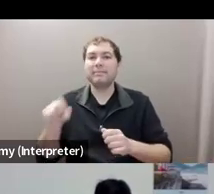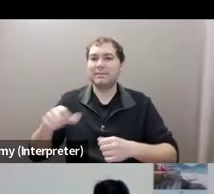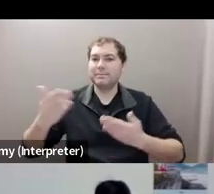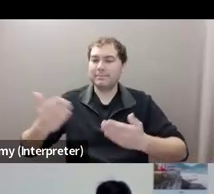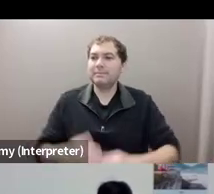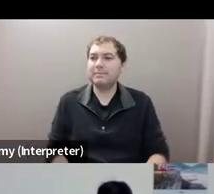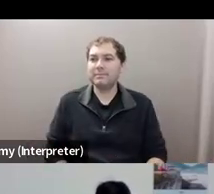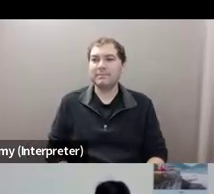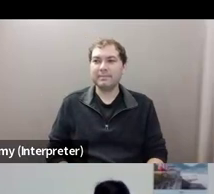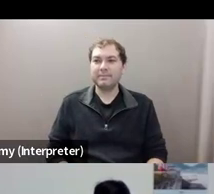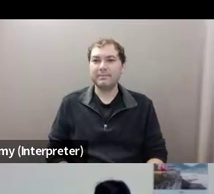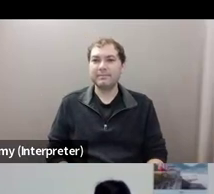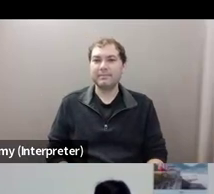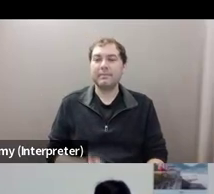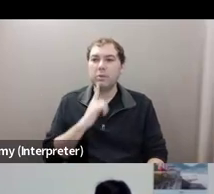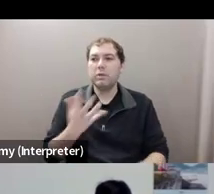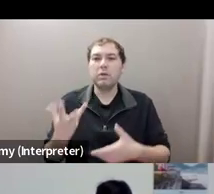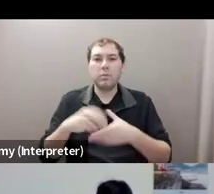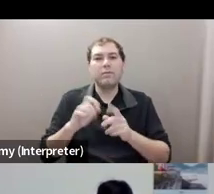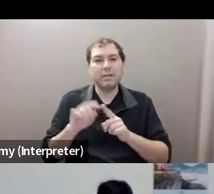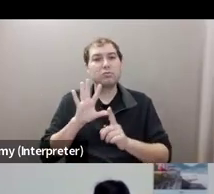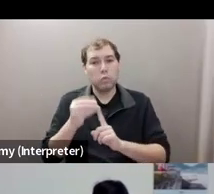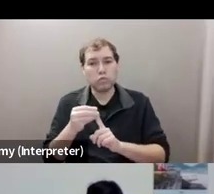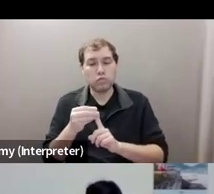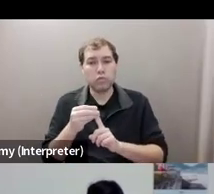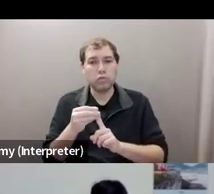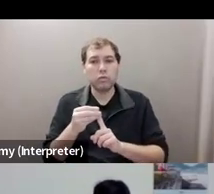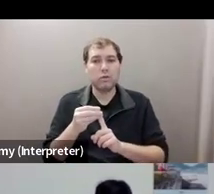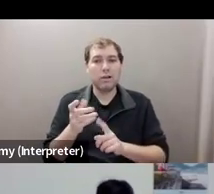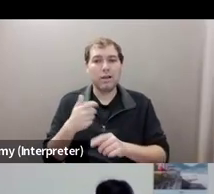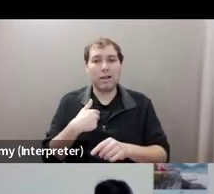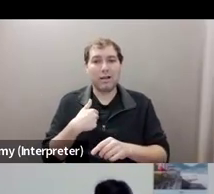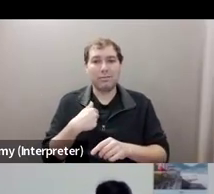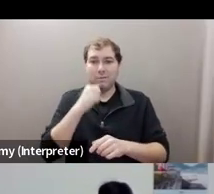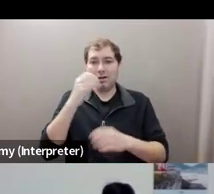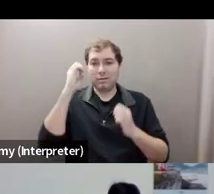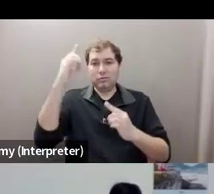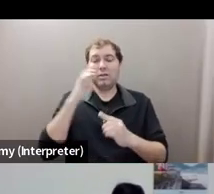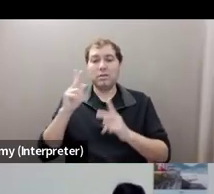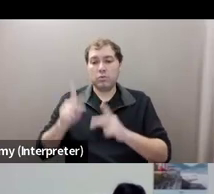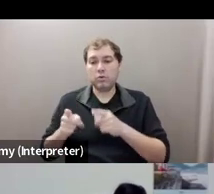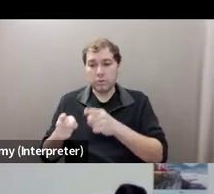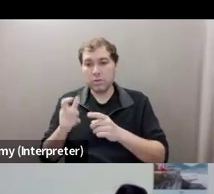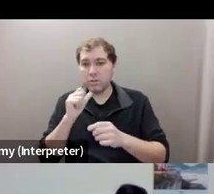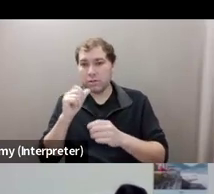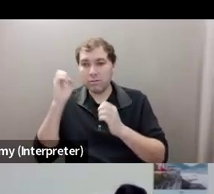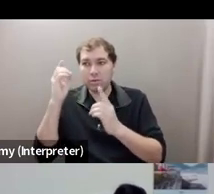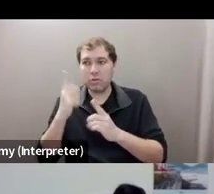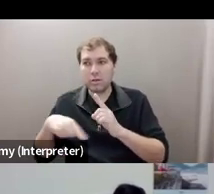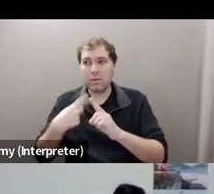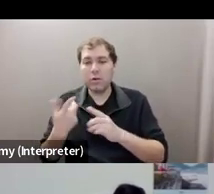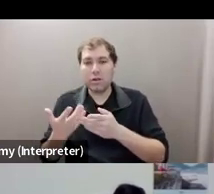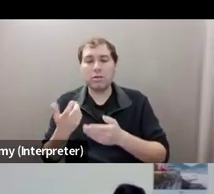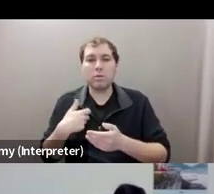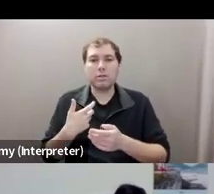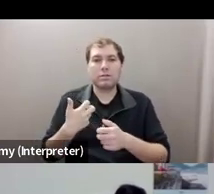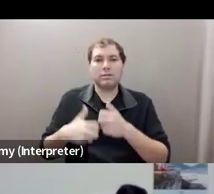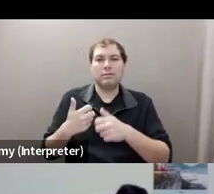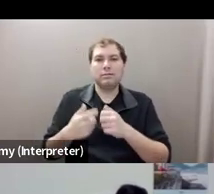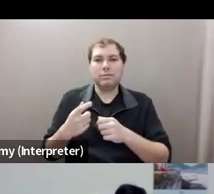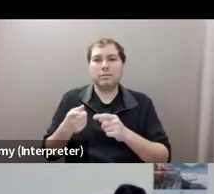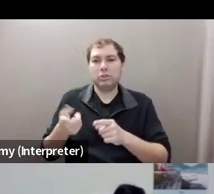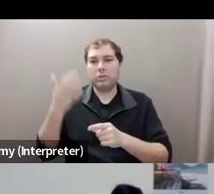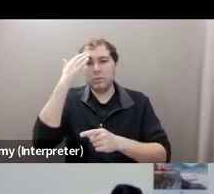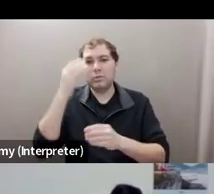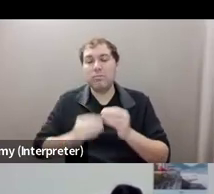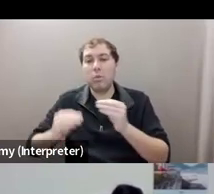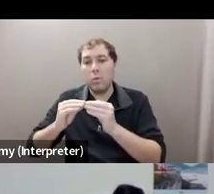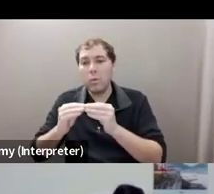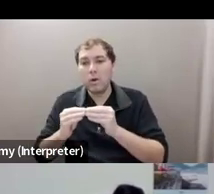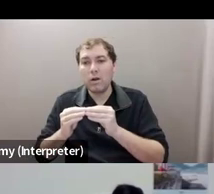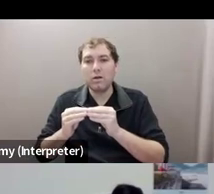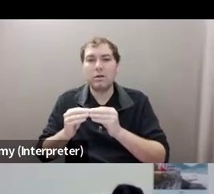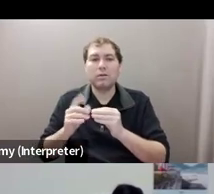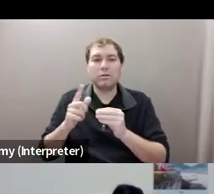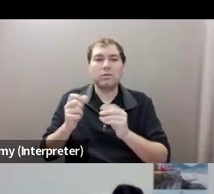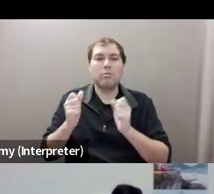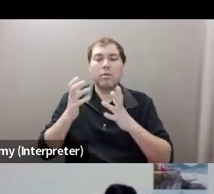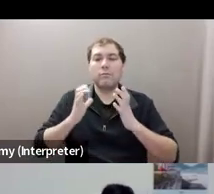Guillermo Yanez: Okay, yeah. And part of that is cultural that I'm not educated. And the person I'm talking to is educated. And so they should know more than I do, and that's where a lot of our consumers face.